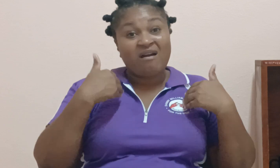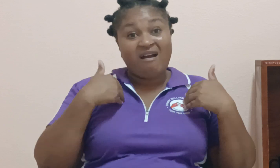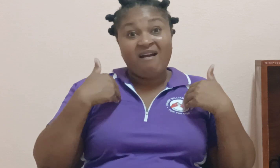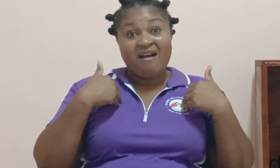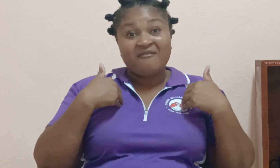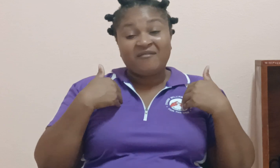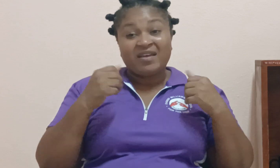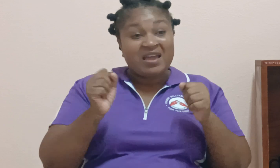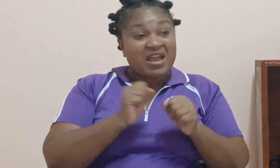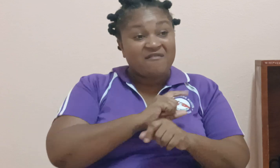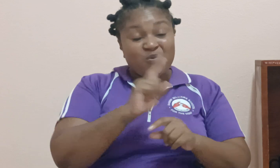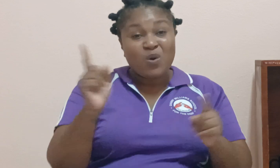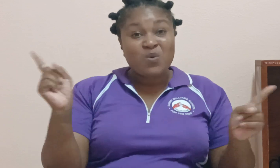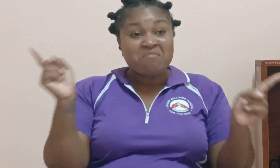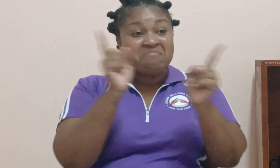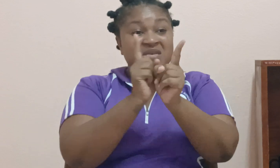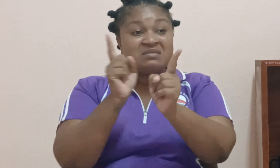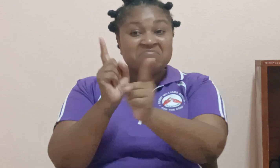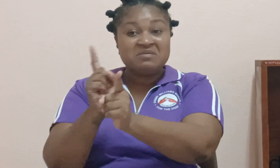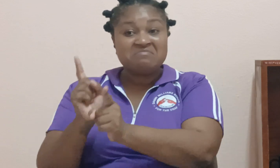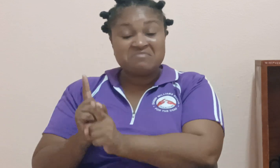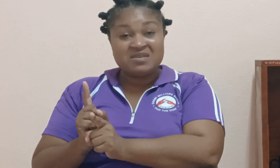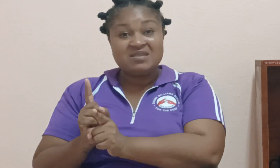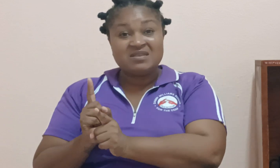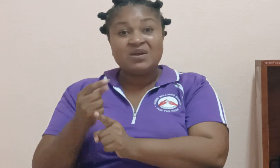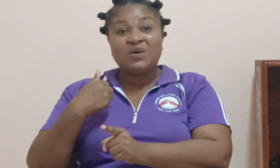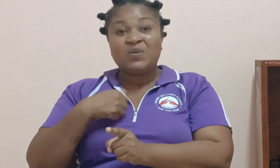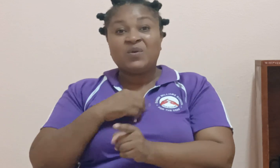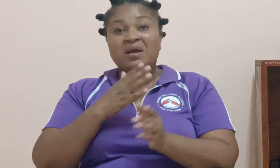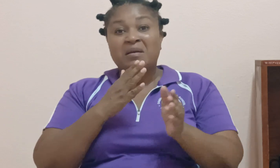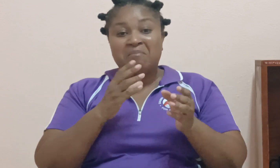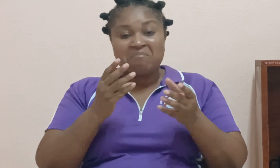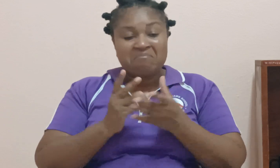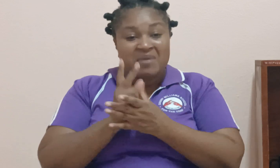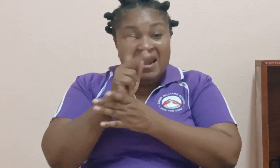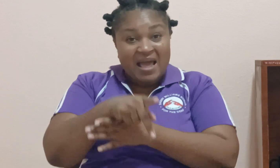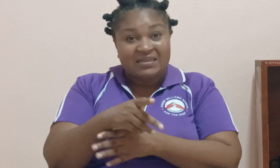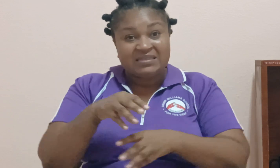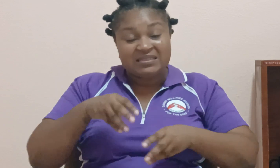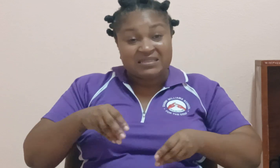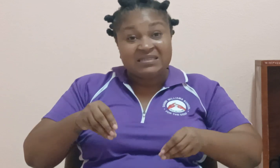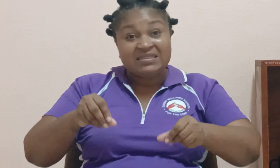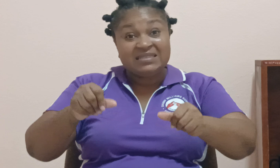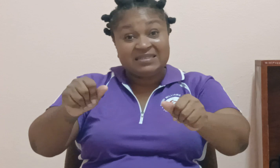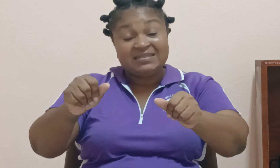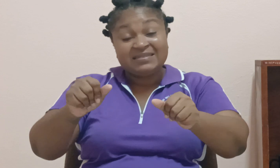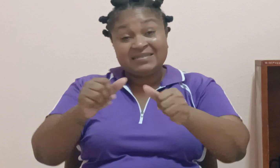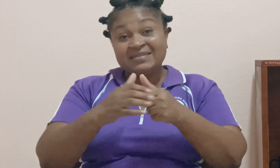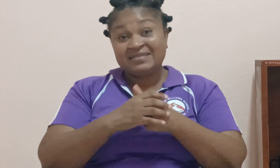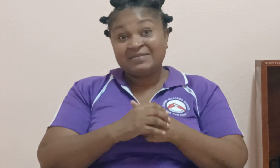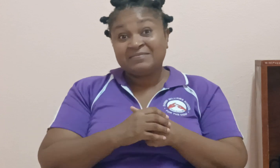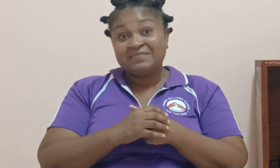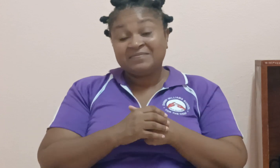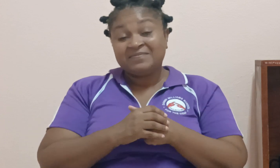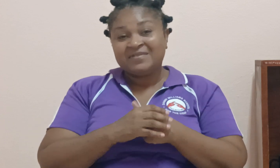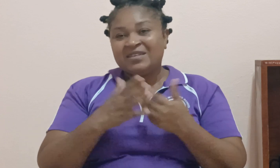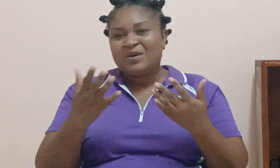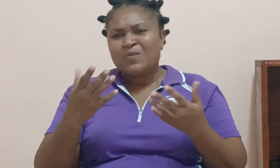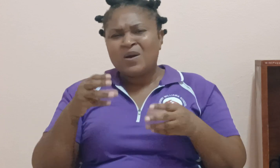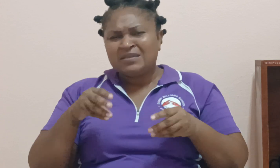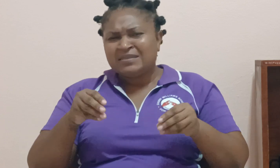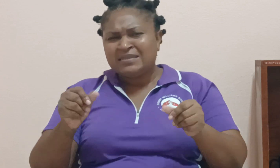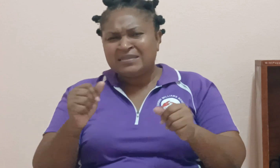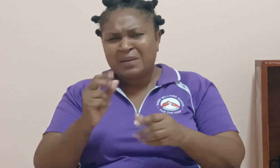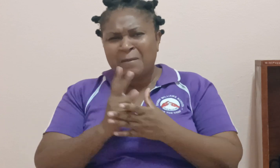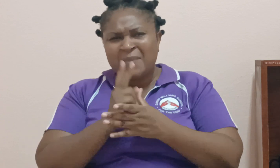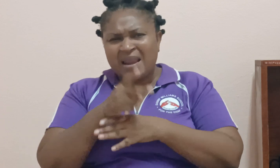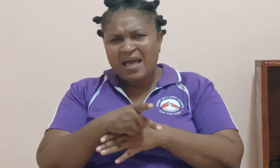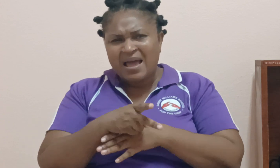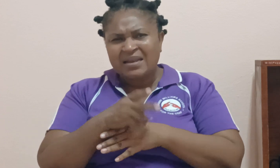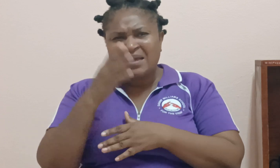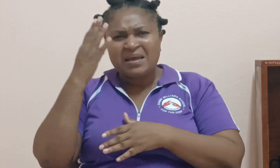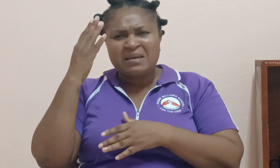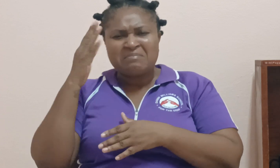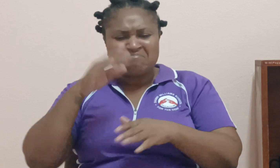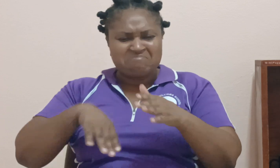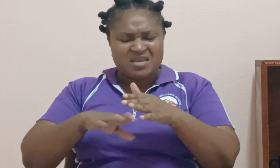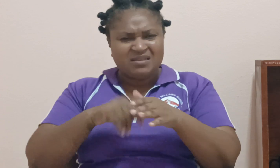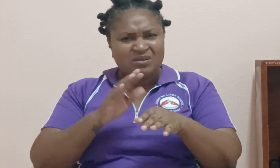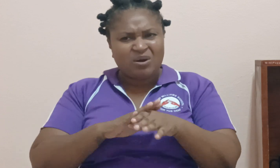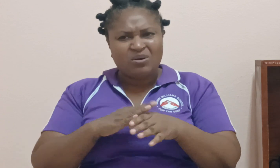everyone we meet we are planting seeds. What seeds are we planting based on the choices we make?